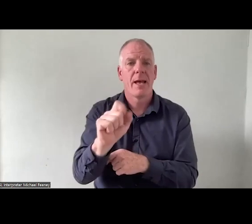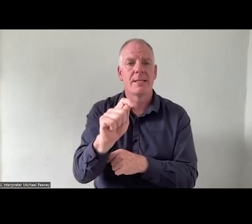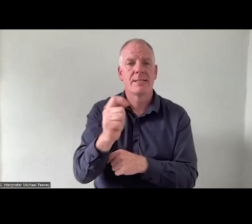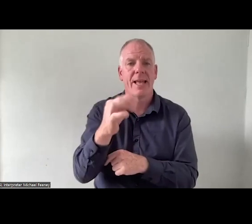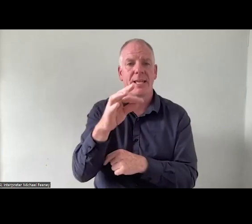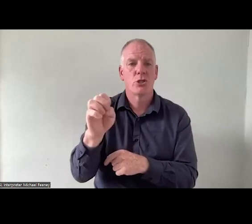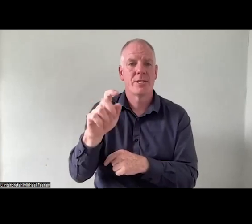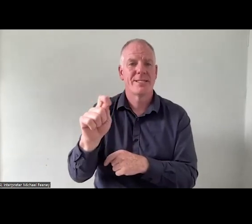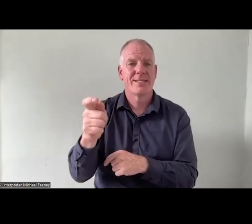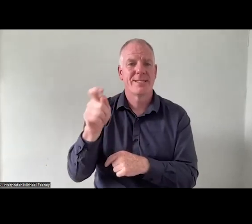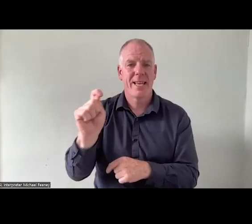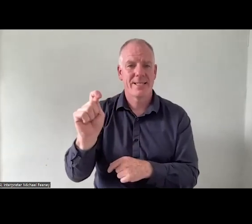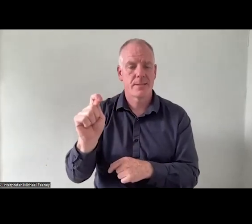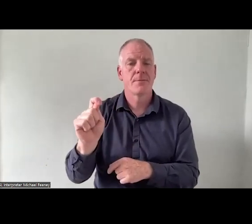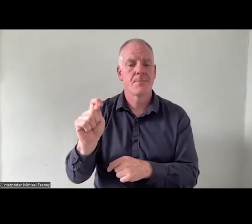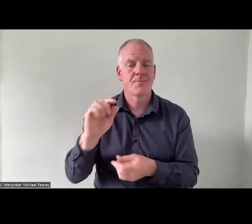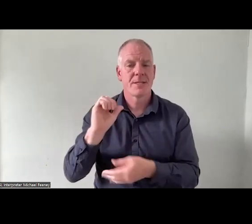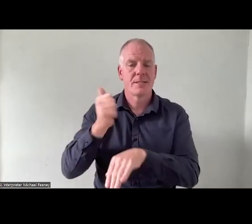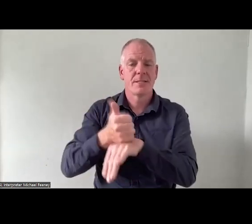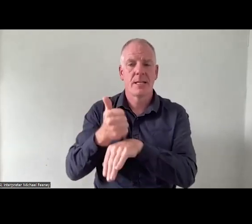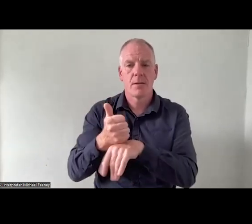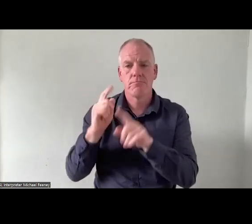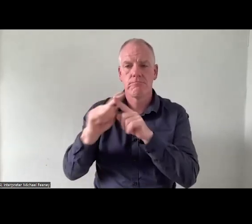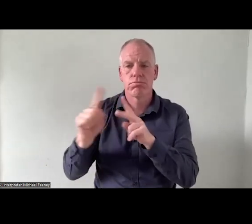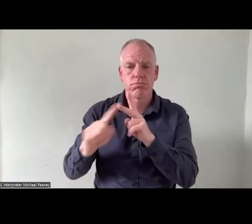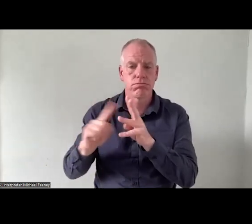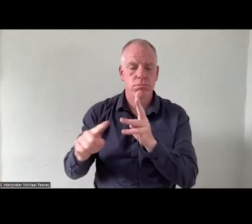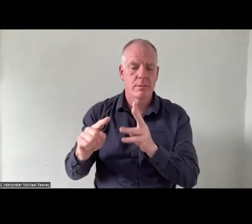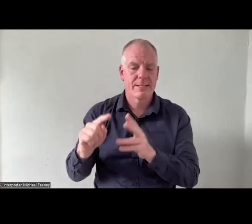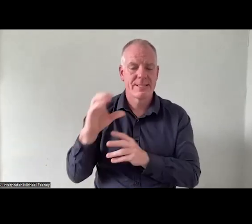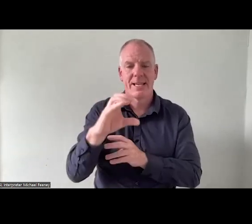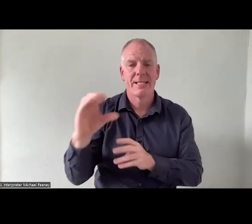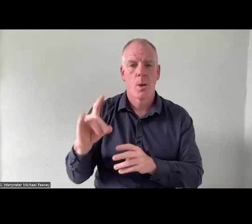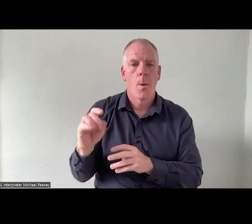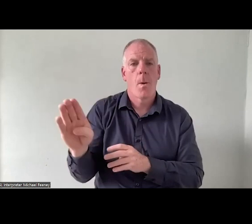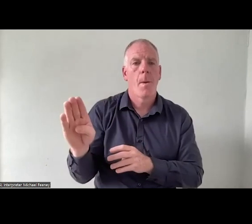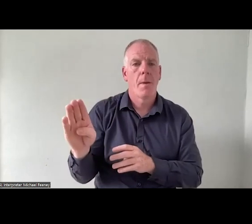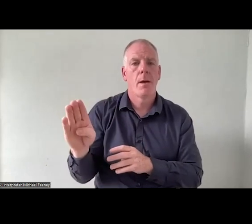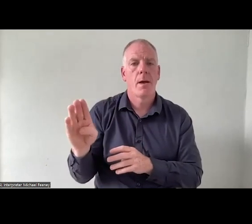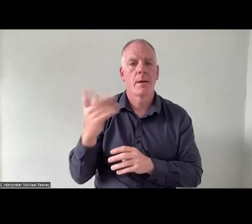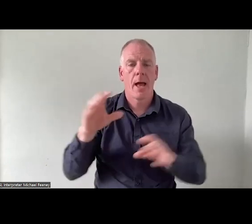We created a series of captioning hubs where we placed LED displays,